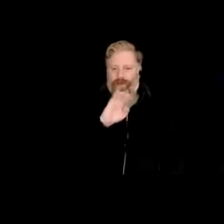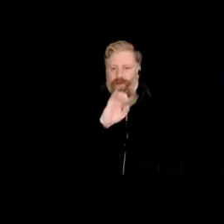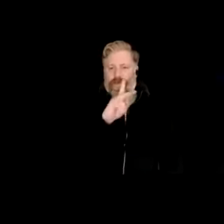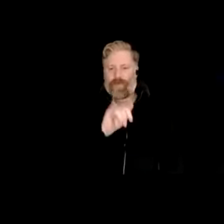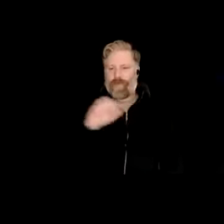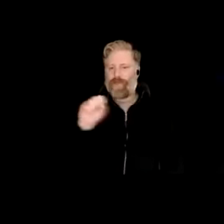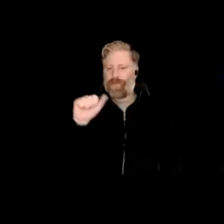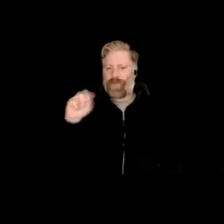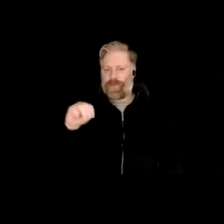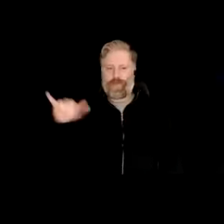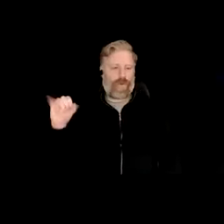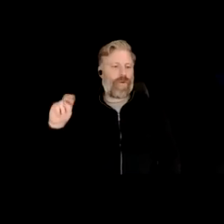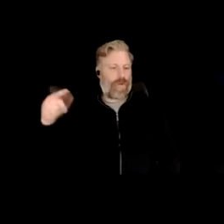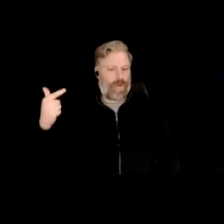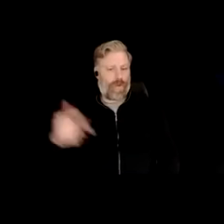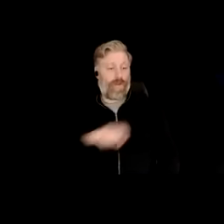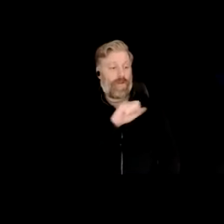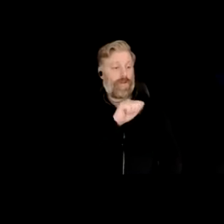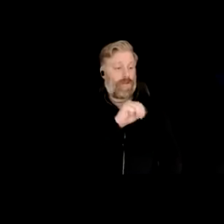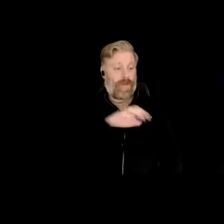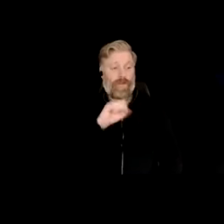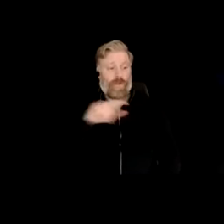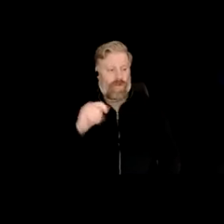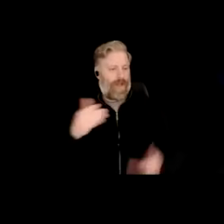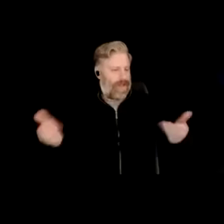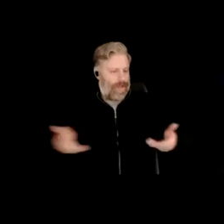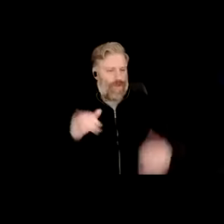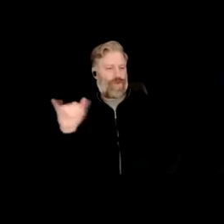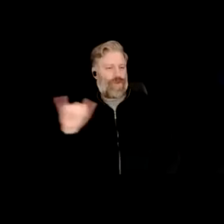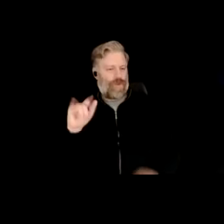Sam and Scott are on this call, as well as some other MRAC staff.